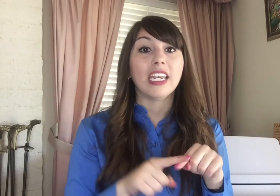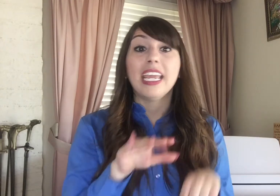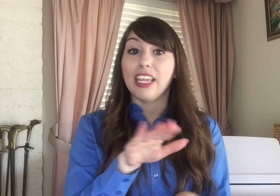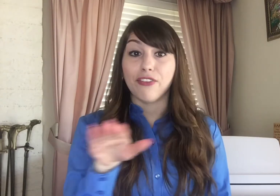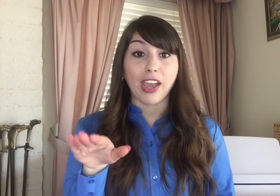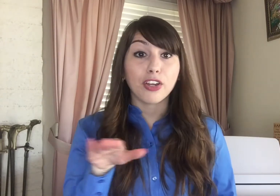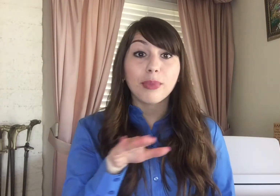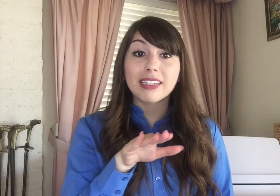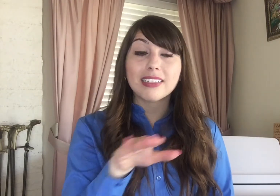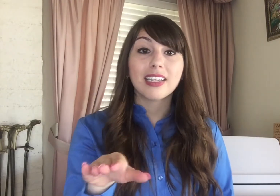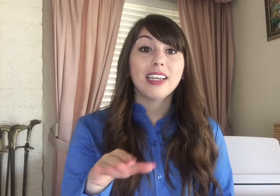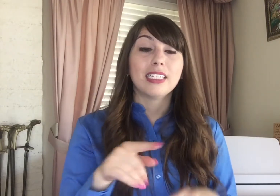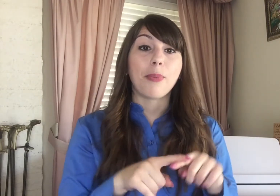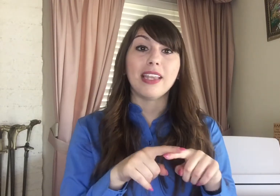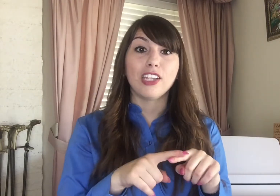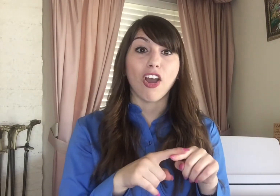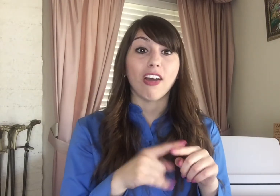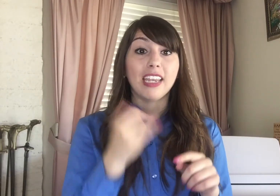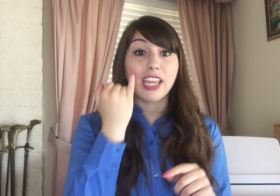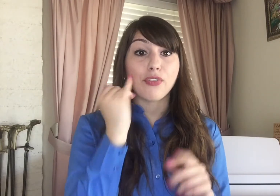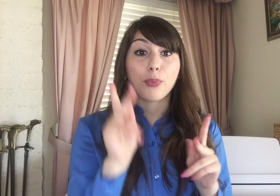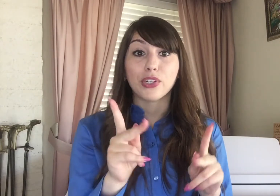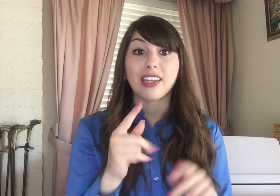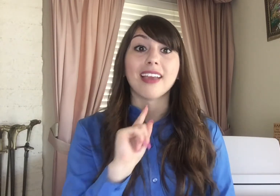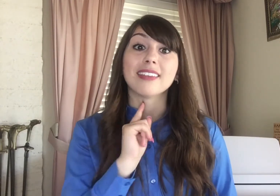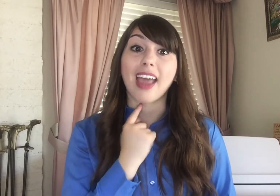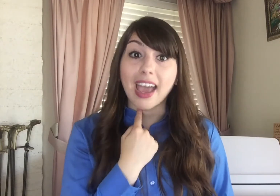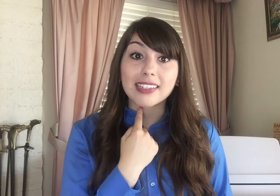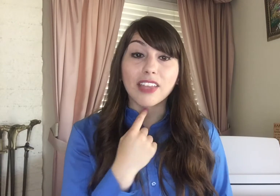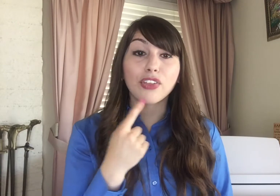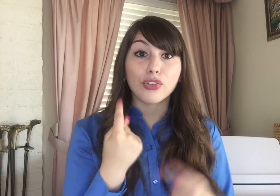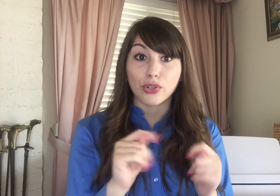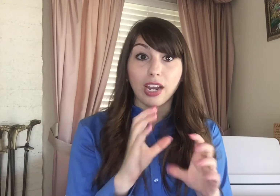environment, depending on if a person has an accent that they're trying to